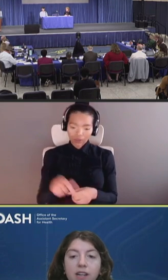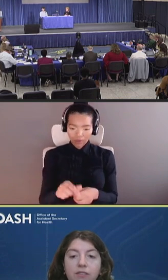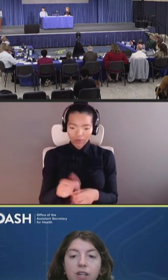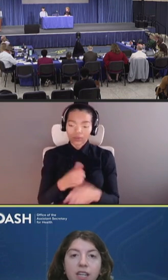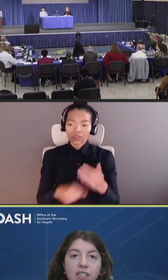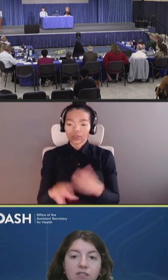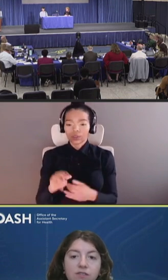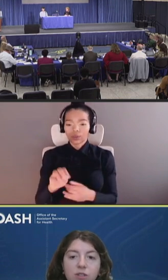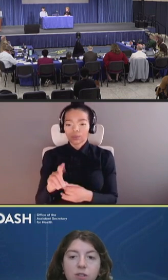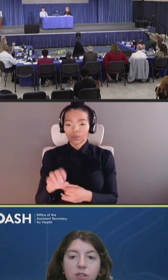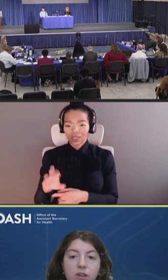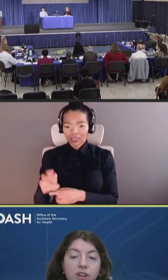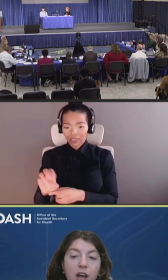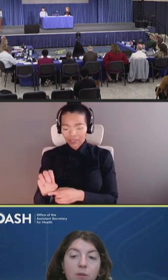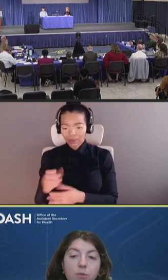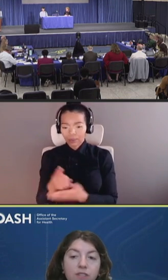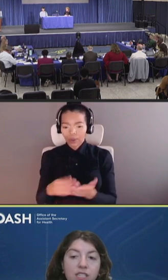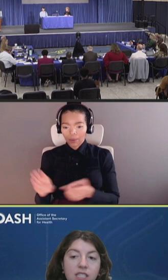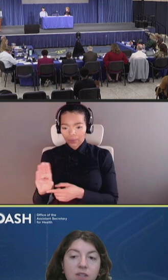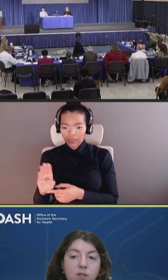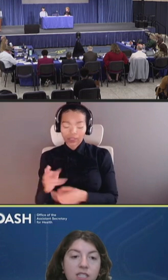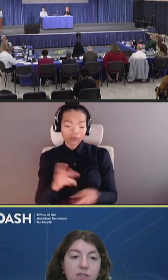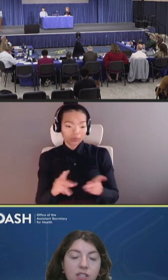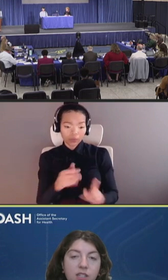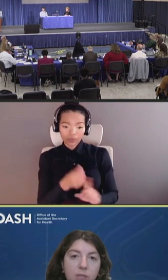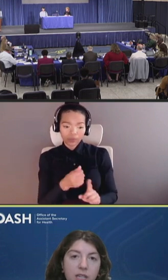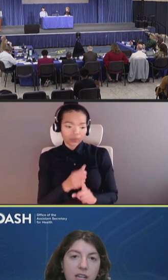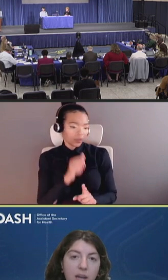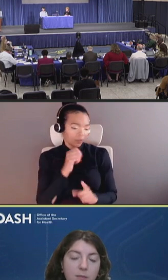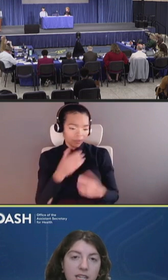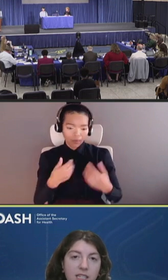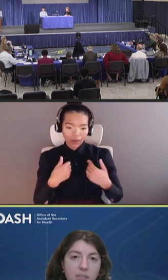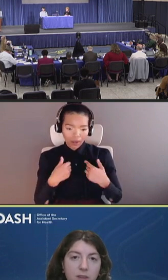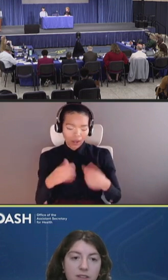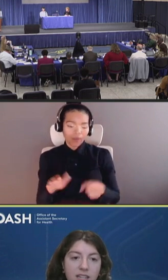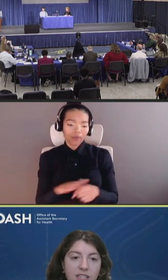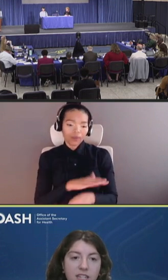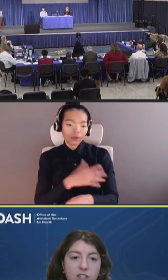covering individuals who have not previously received a completed Hepatitis B vaccination